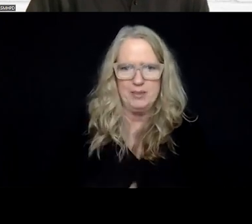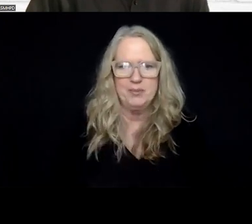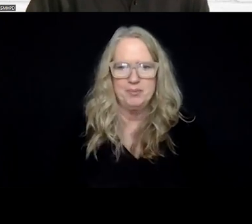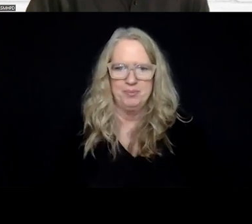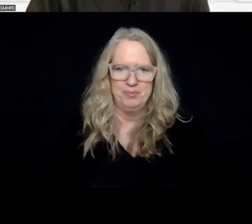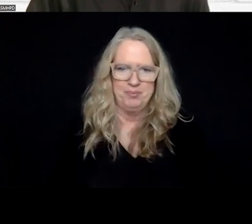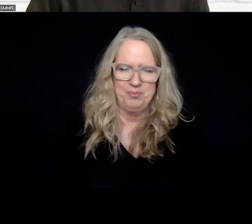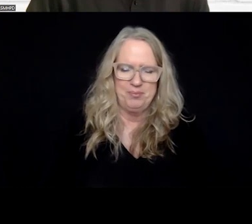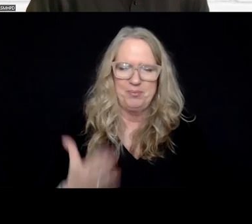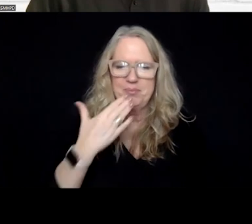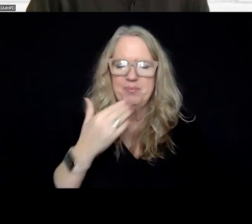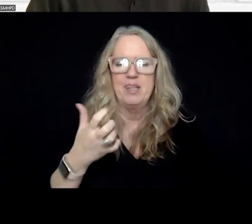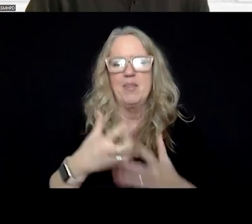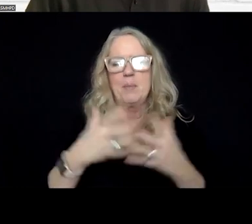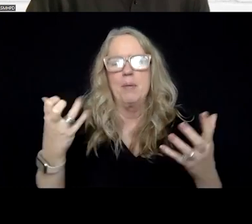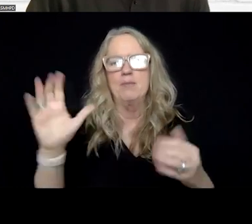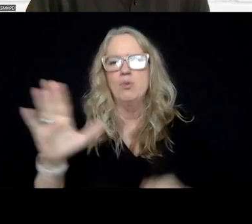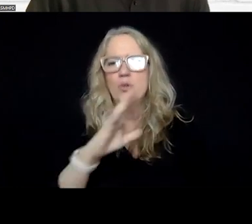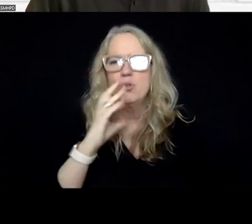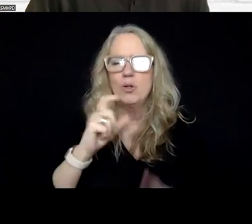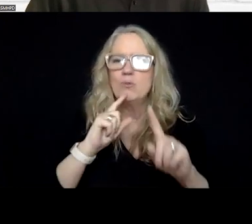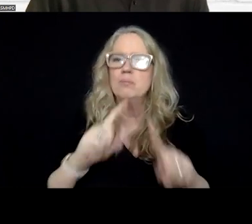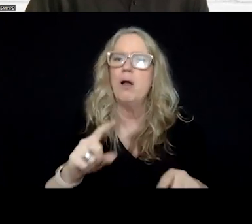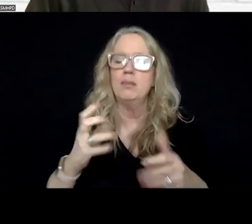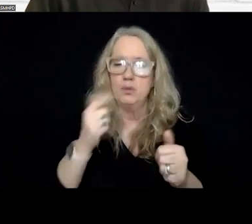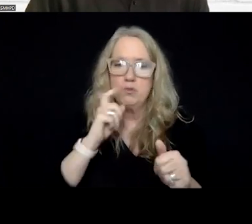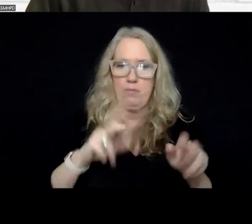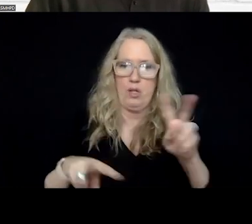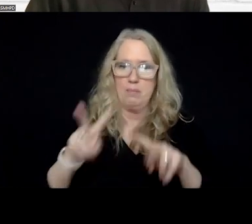THANK YOU FOR THE RESPONSES. IF WE TAKE A LOOK AT THE ANSWER,